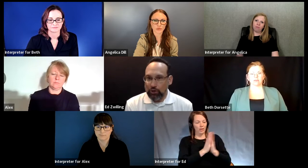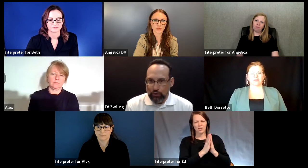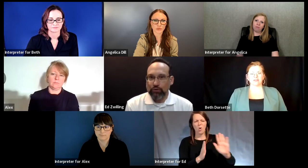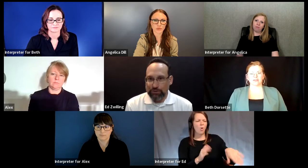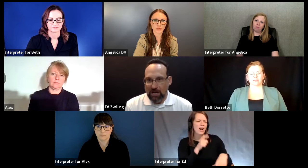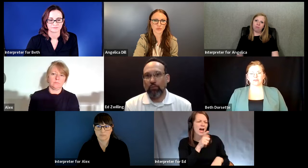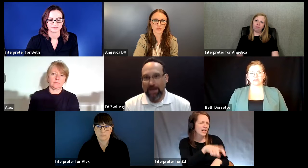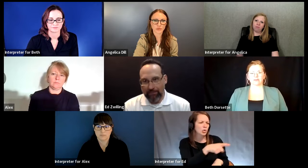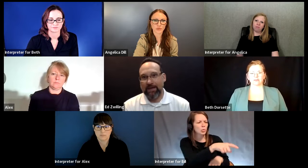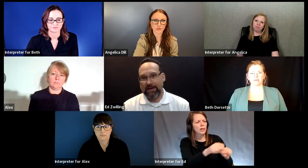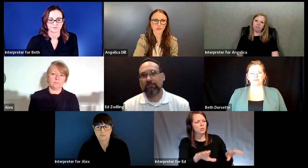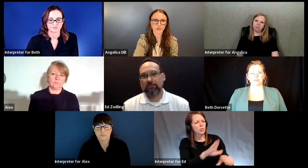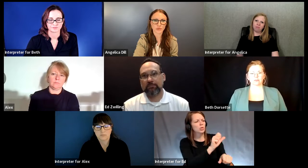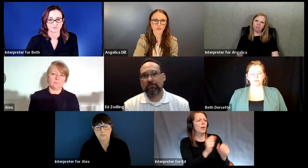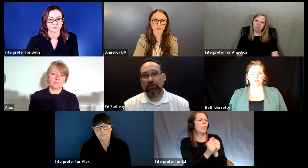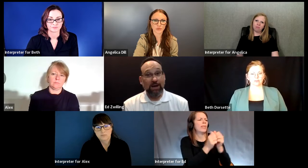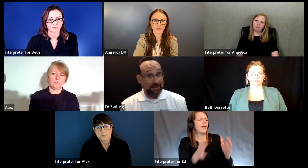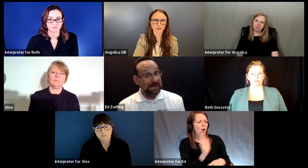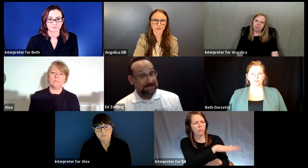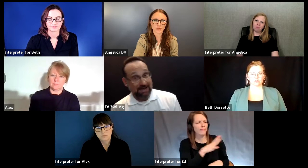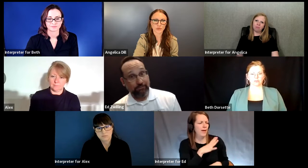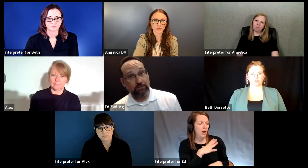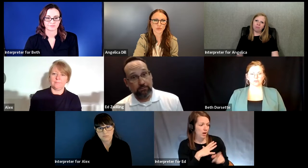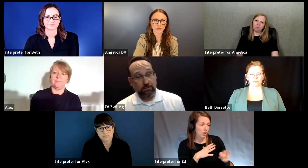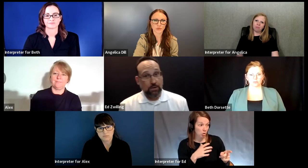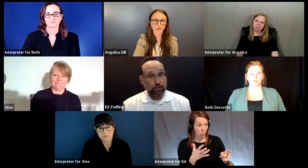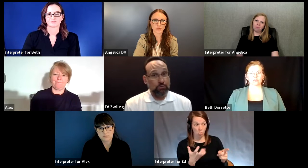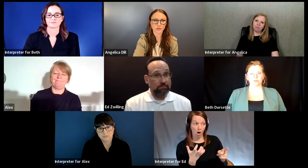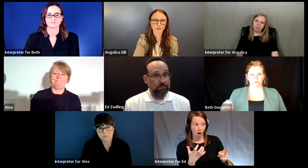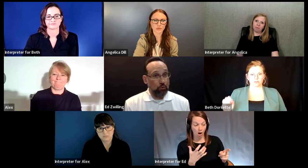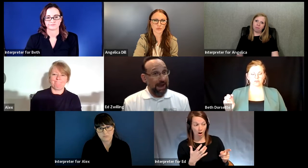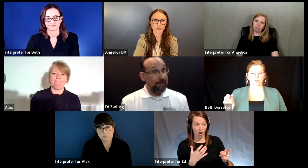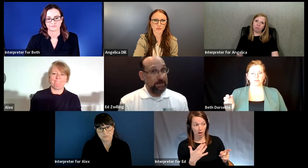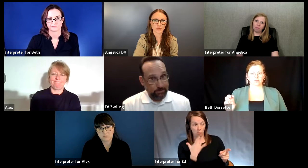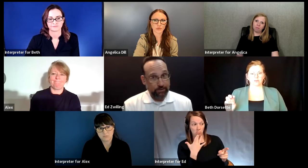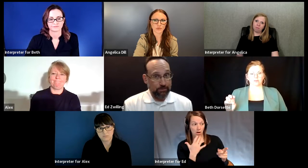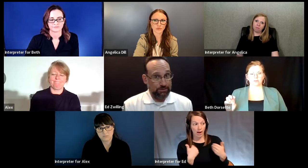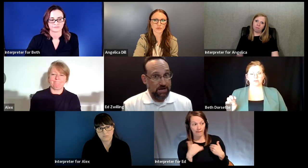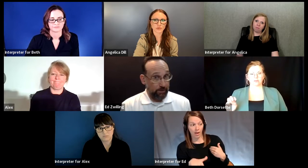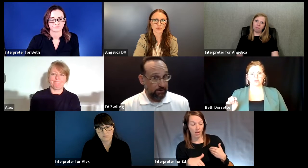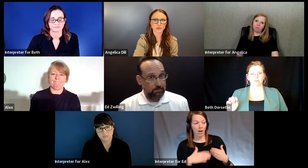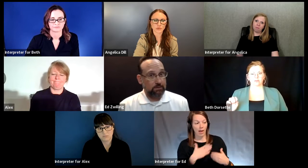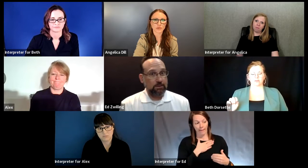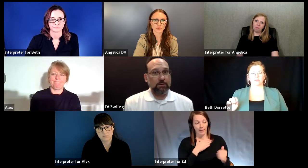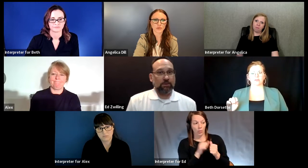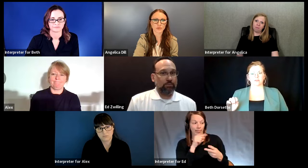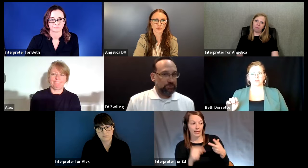You can do your job without that. You might like to have it. You might be more happy in doing your job with it.